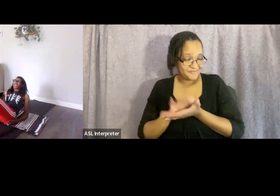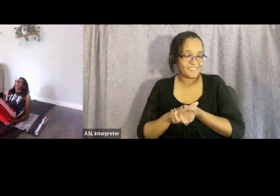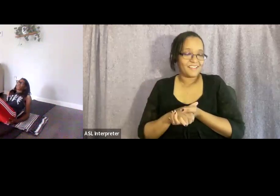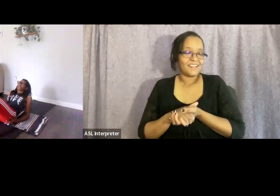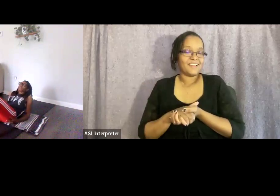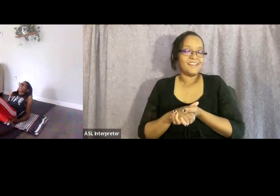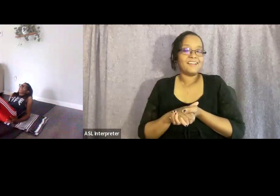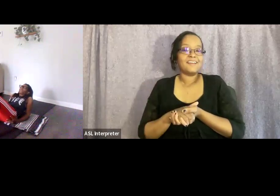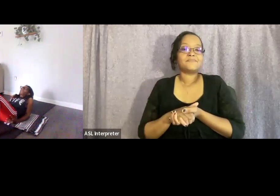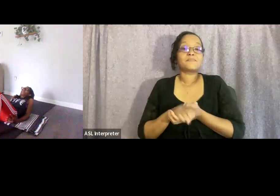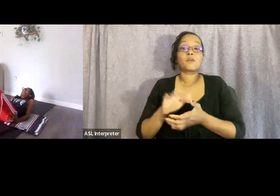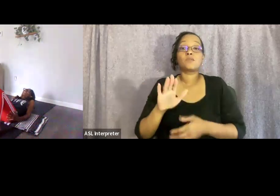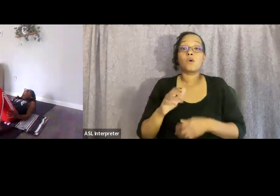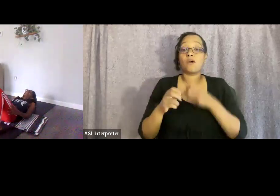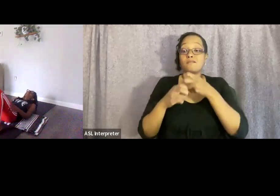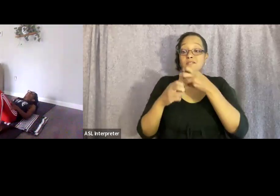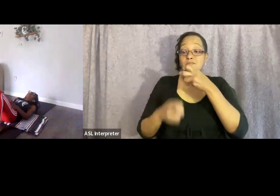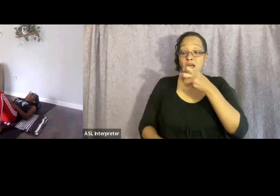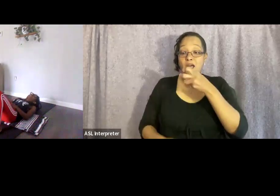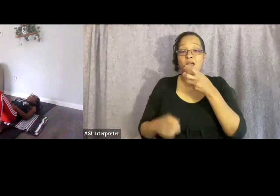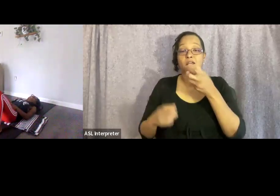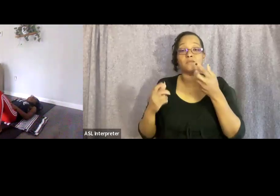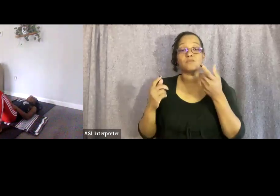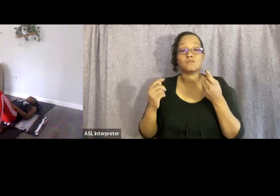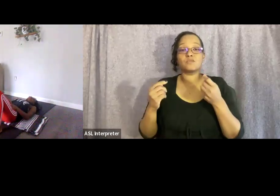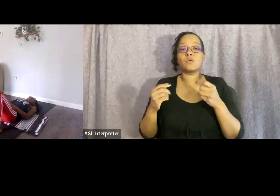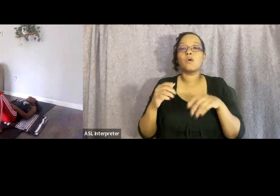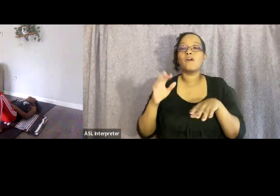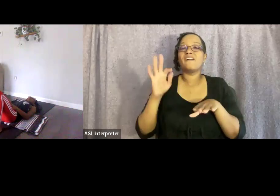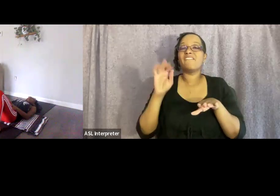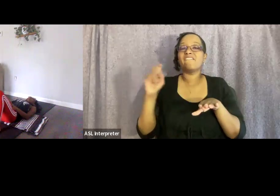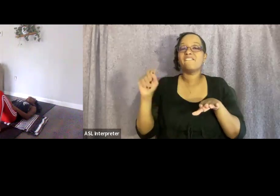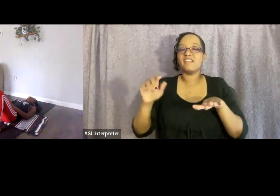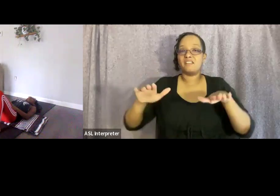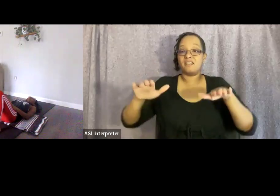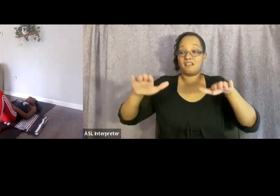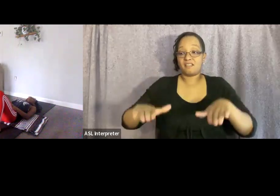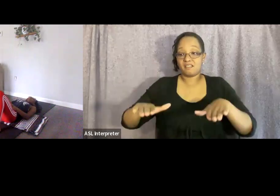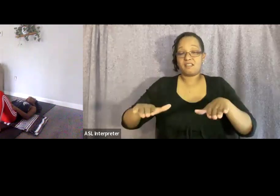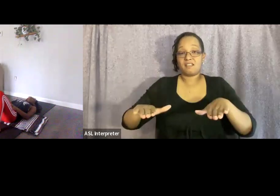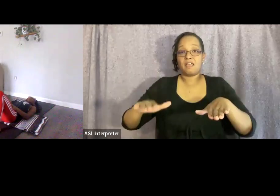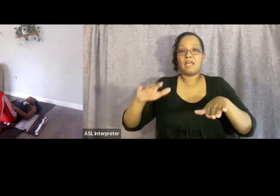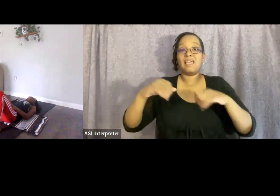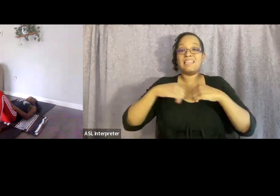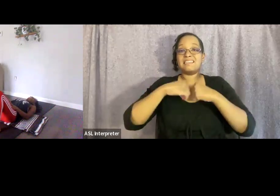is from your spine, bring the feet to the floor with the knees pointing up.